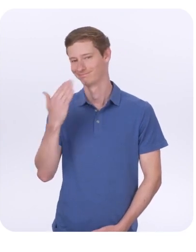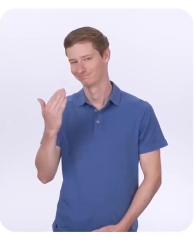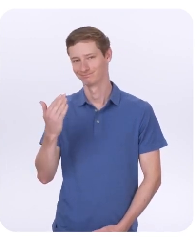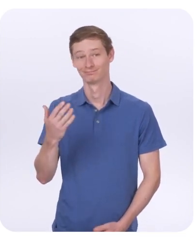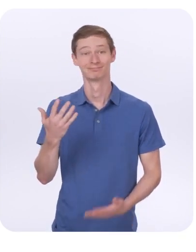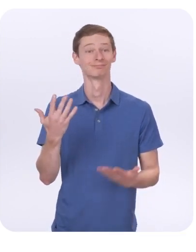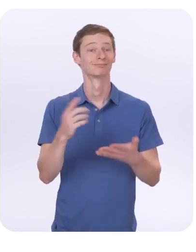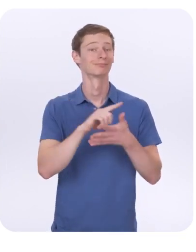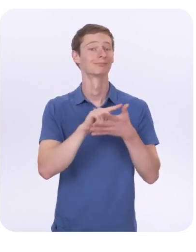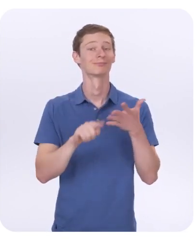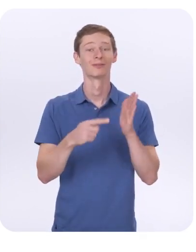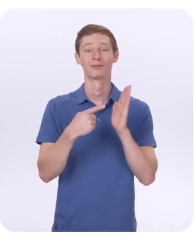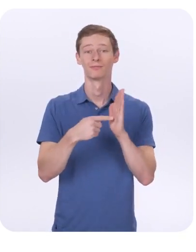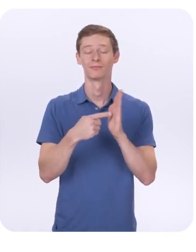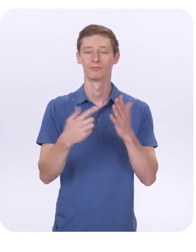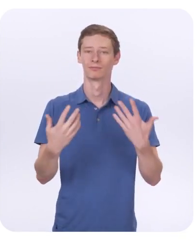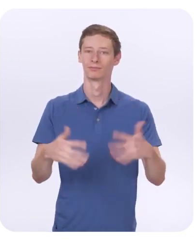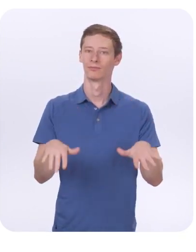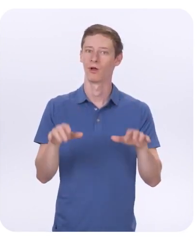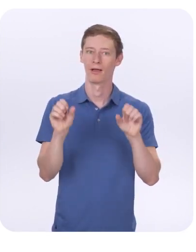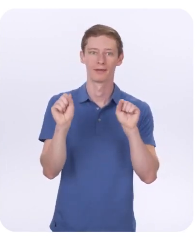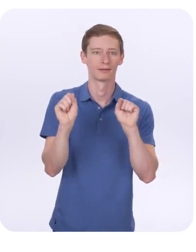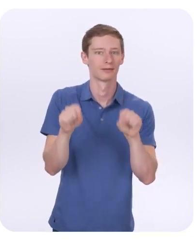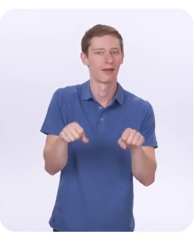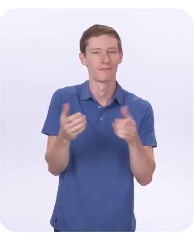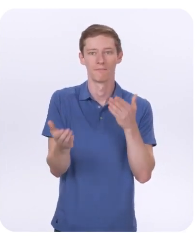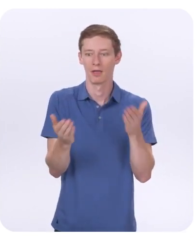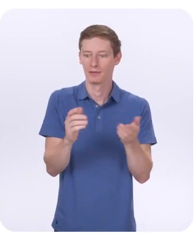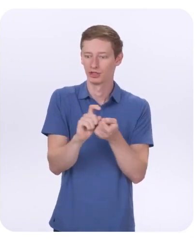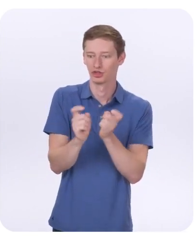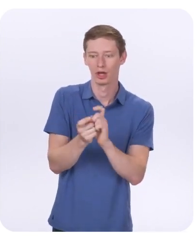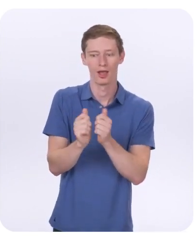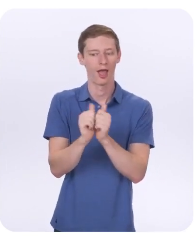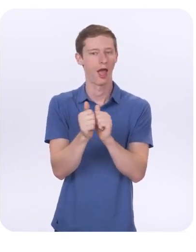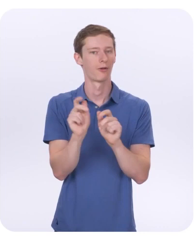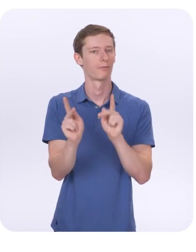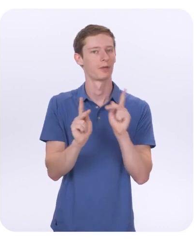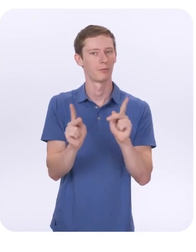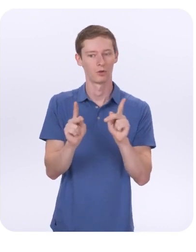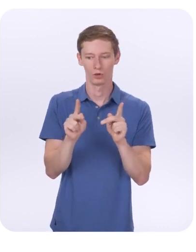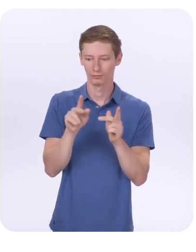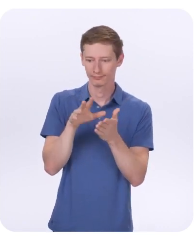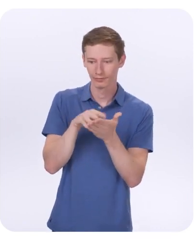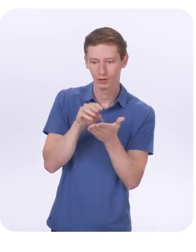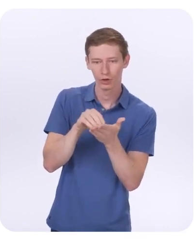It's such an exciting moment, and I’m looking forward to digging into the details of Code Llama with you